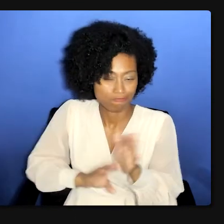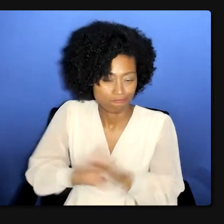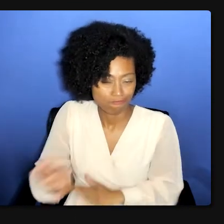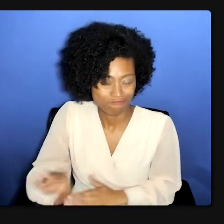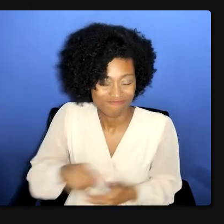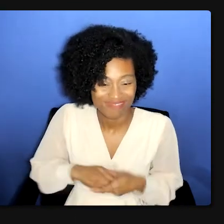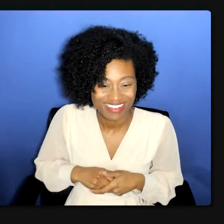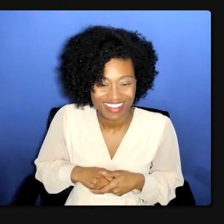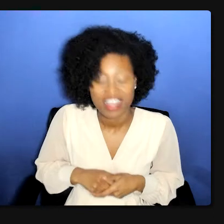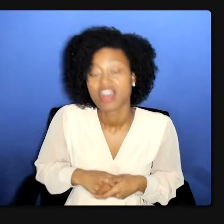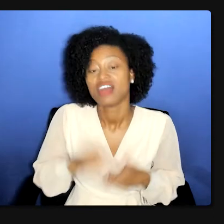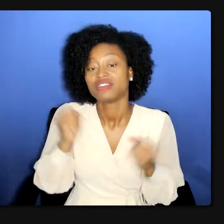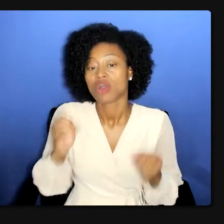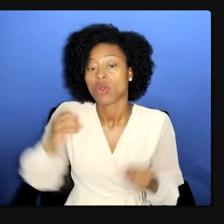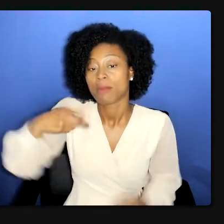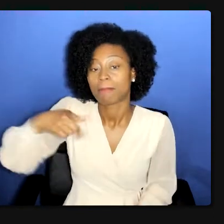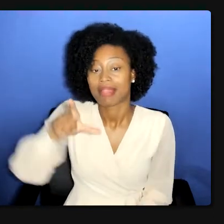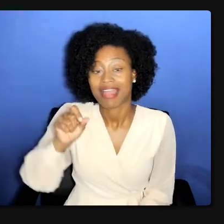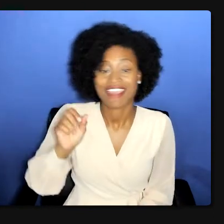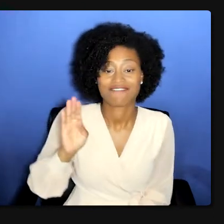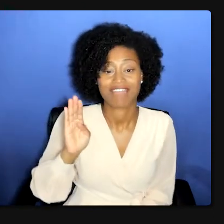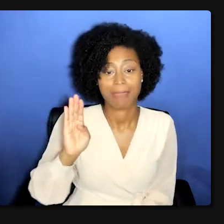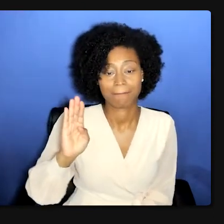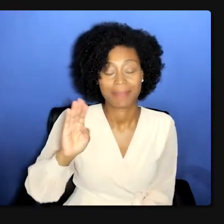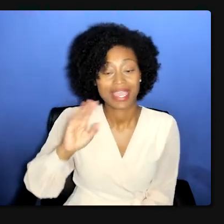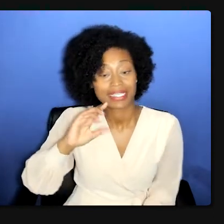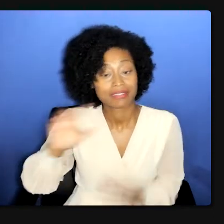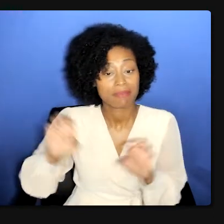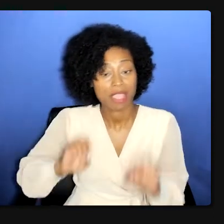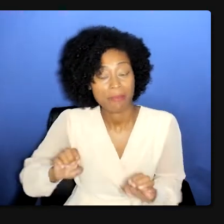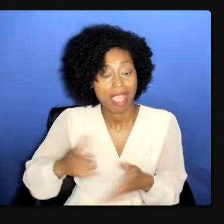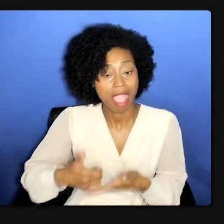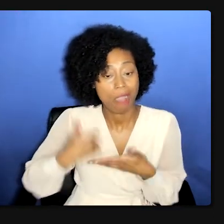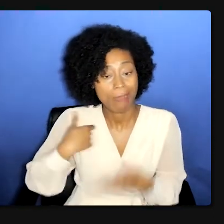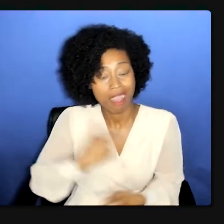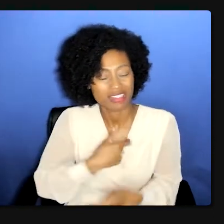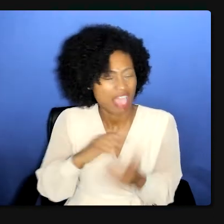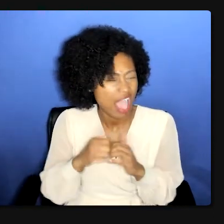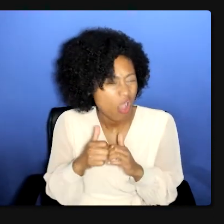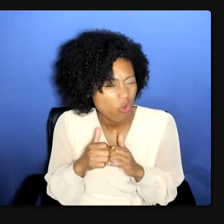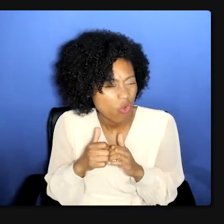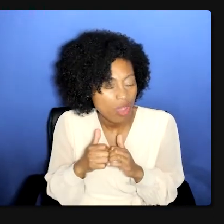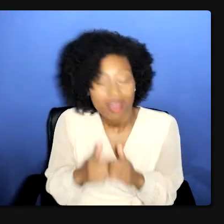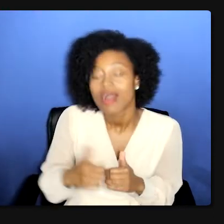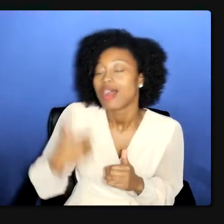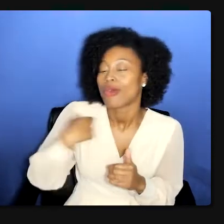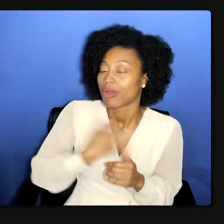So how does PlayFab Experiments and the experiment service help us? We rely on it for everything it has to offer.